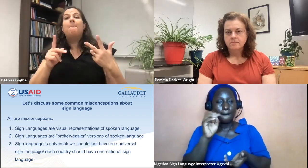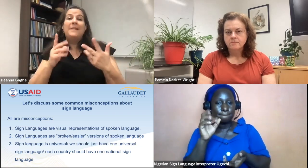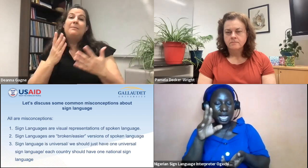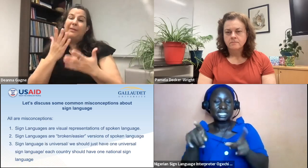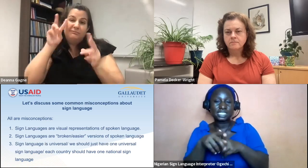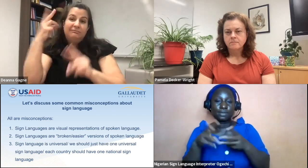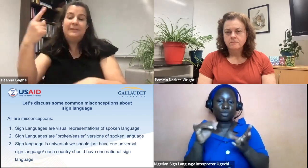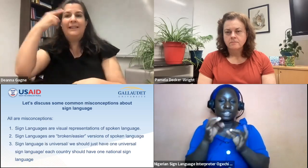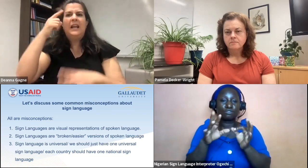So